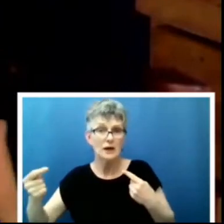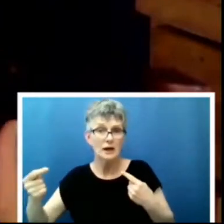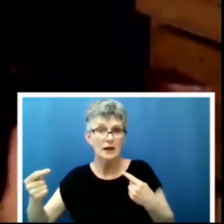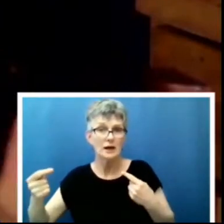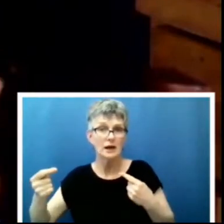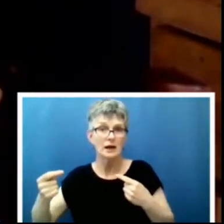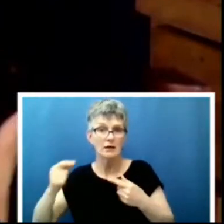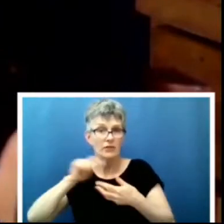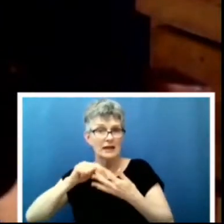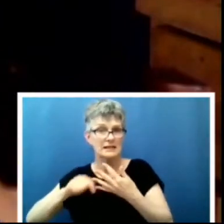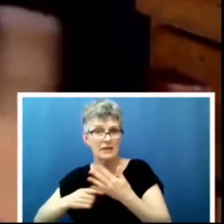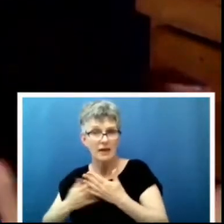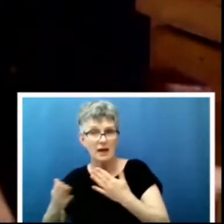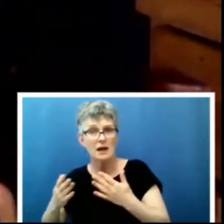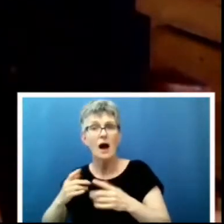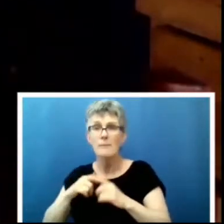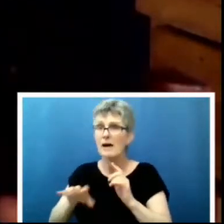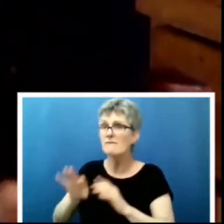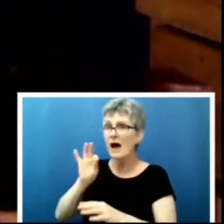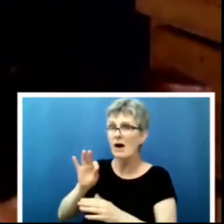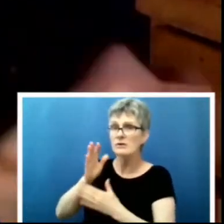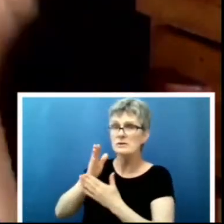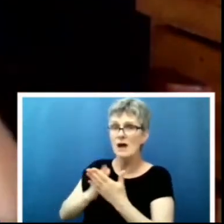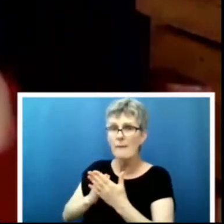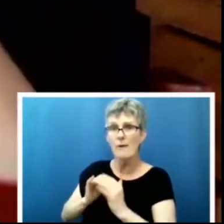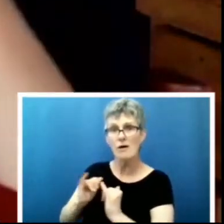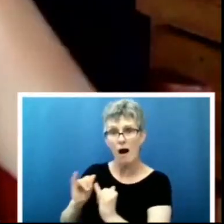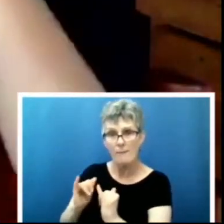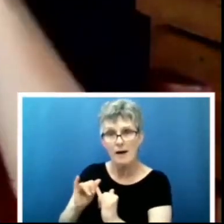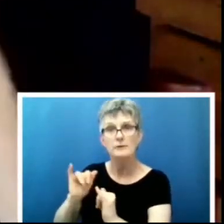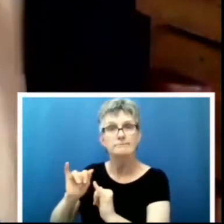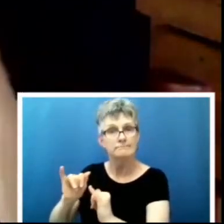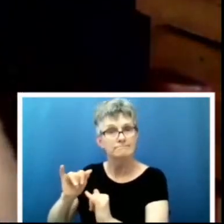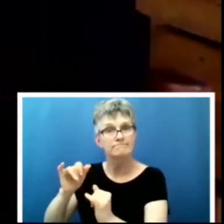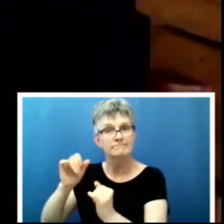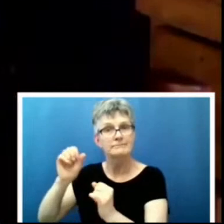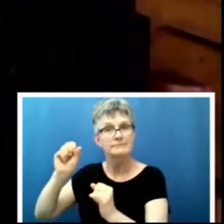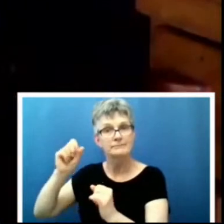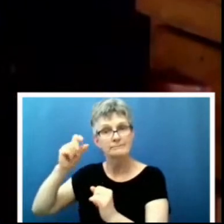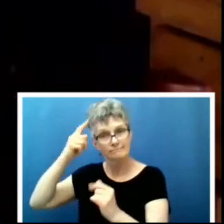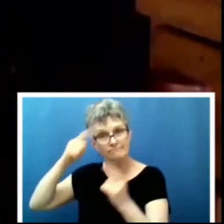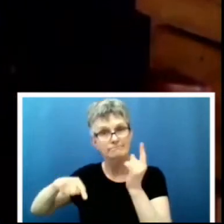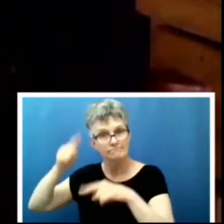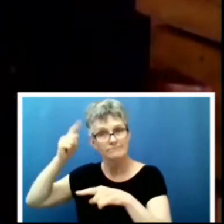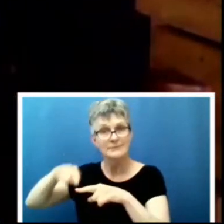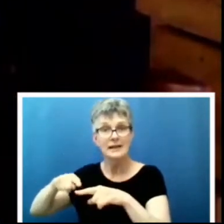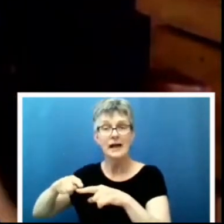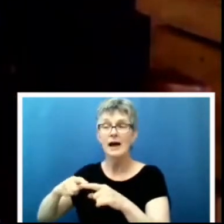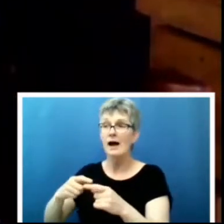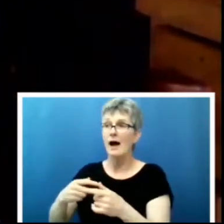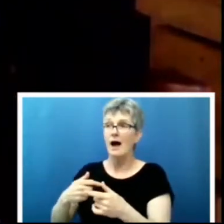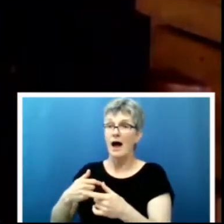And do I wanna have that conversation again, no, not really. (chuckling) But I'm proud of myself. Like, I can handle this.